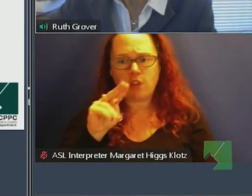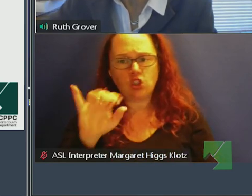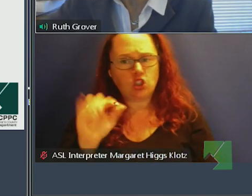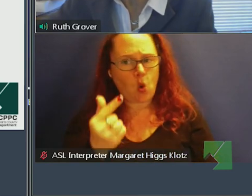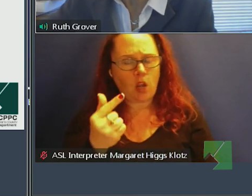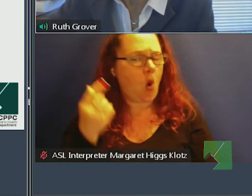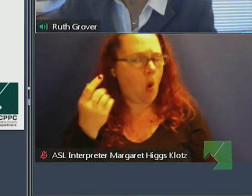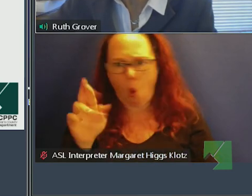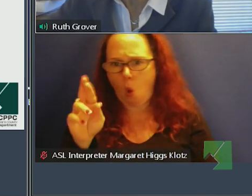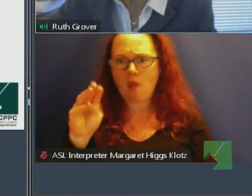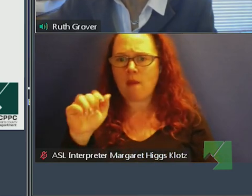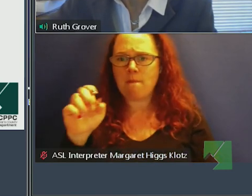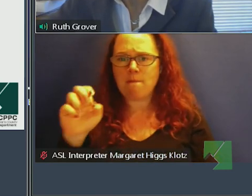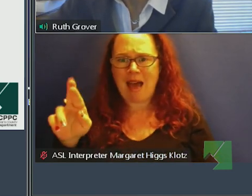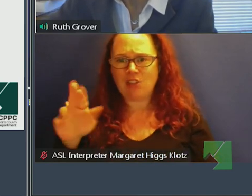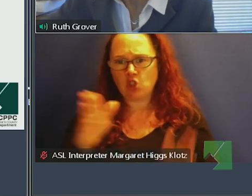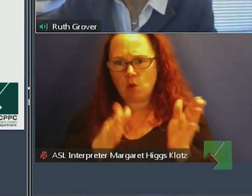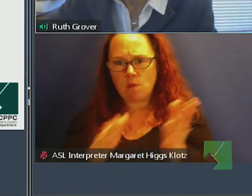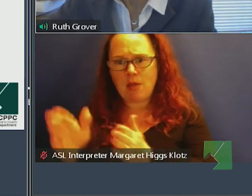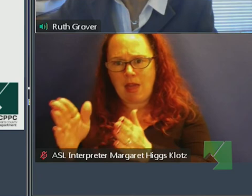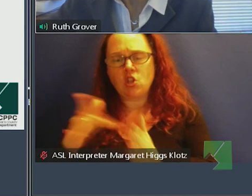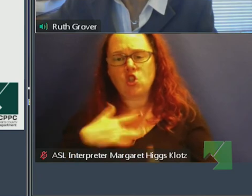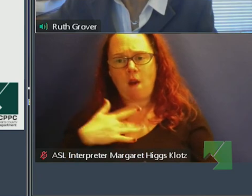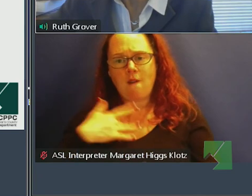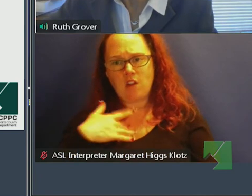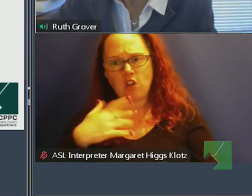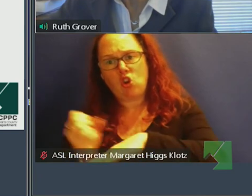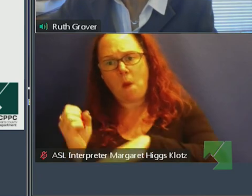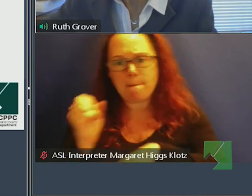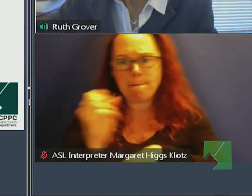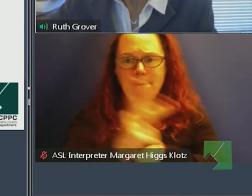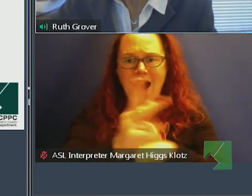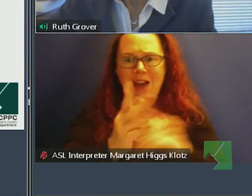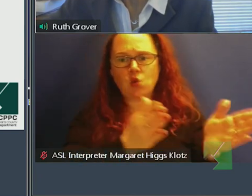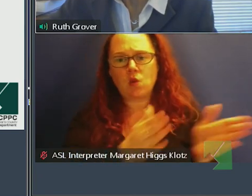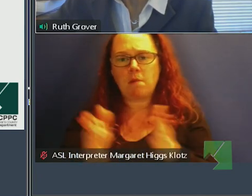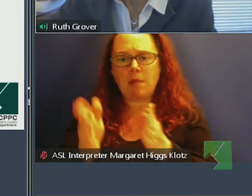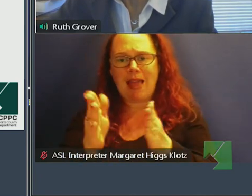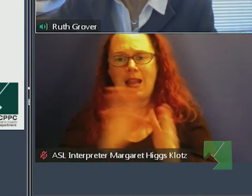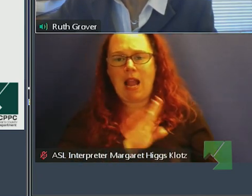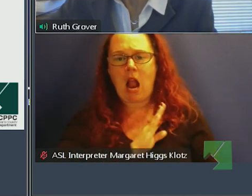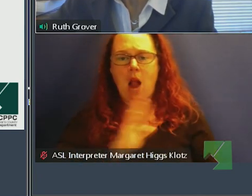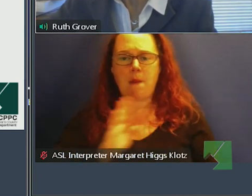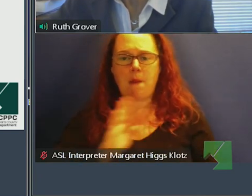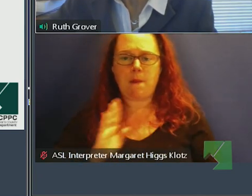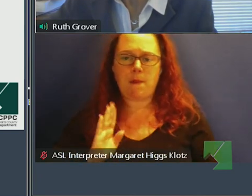And therefore should be sent back to the planning department for a newer view or recommended for disapproval.